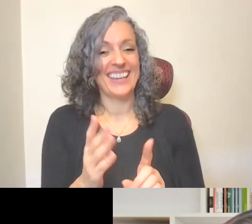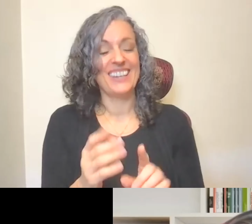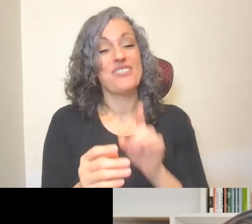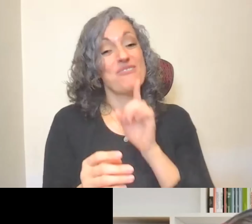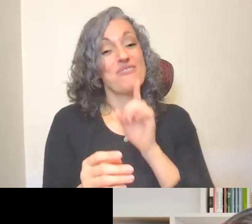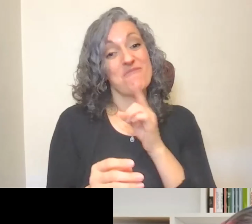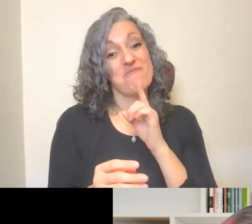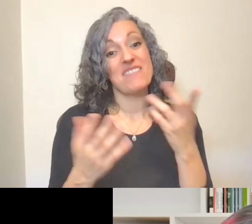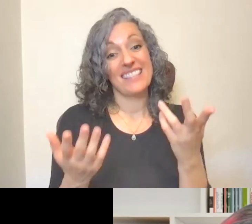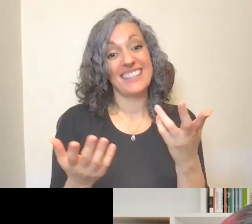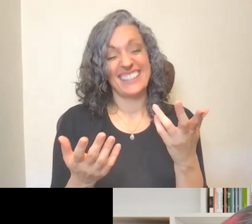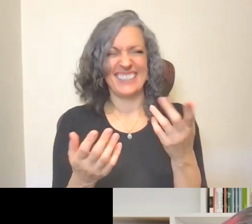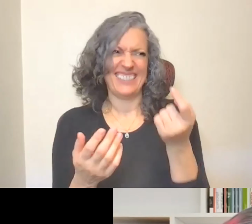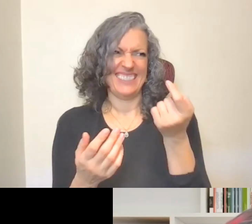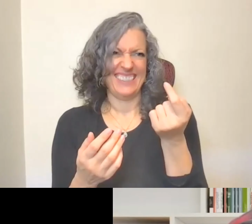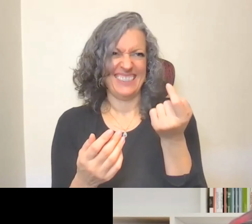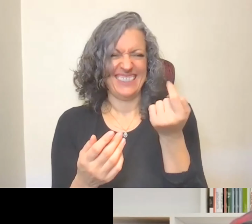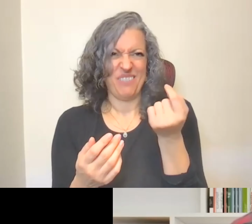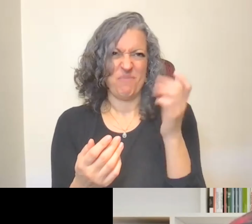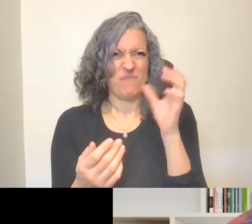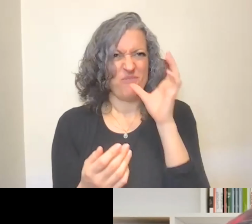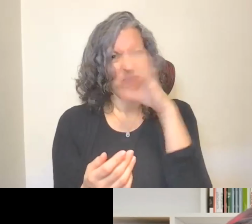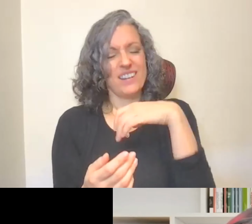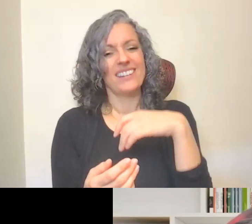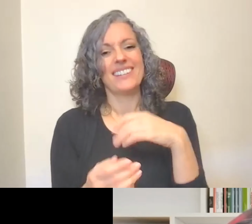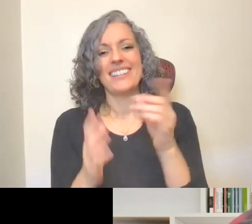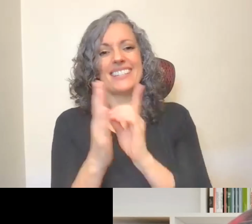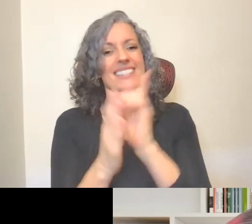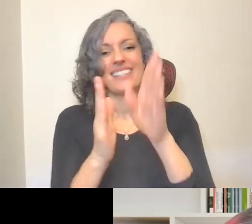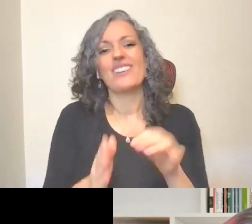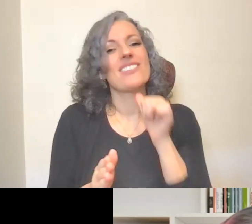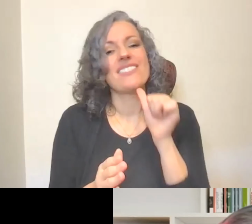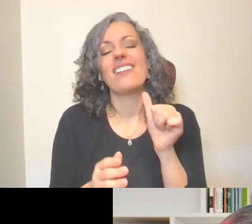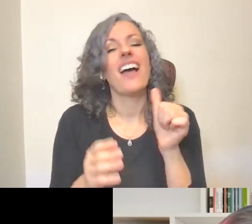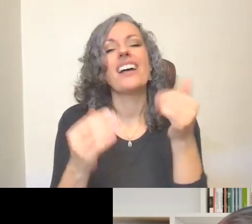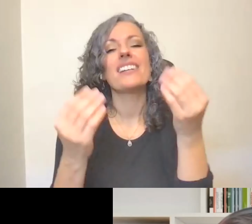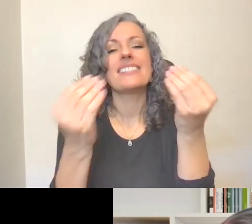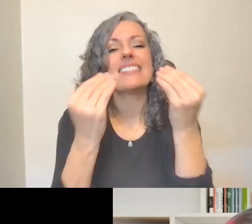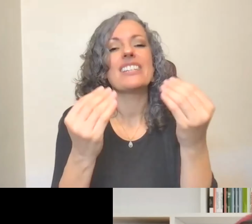bit weird, because designers are not often taught about accessibility. If we're lucky, we get the